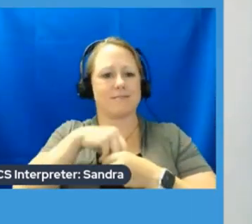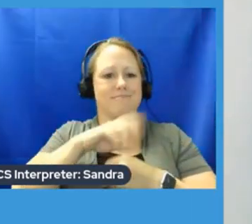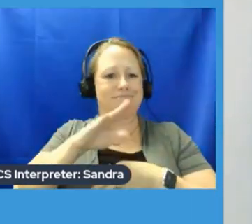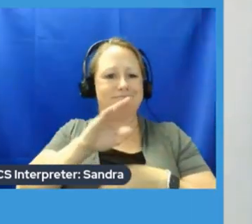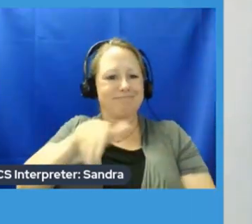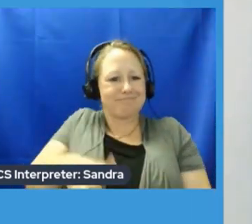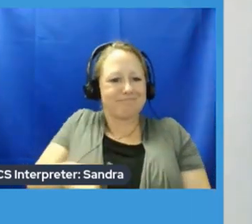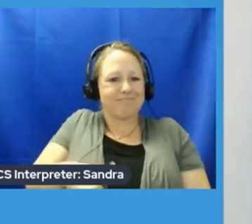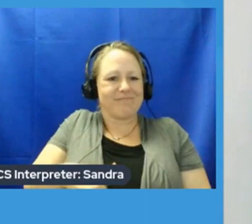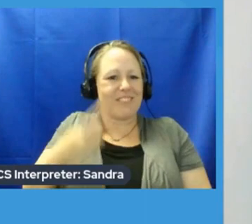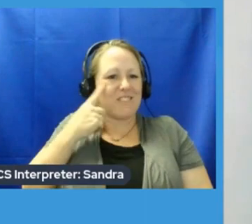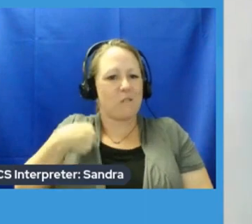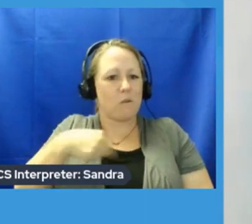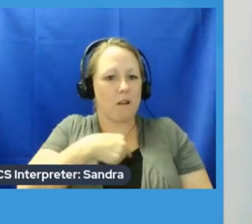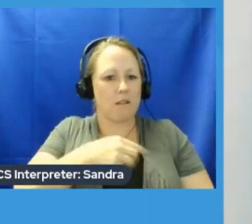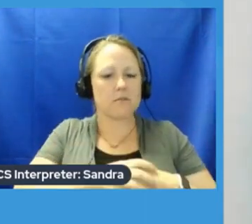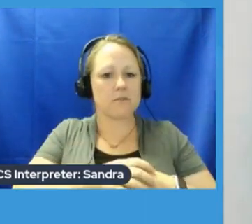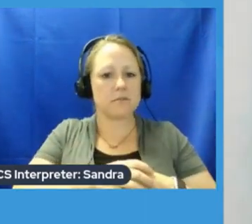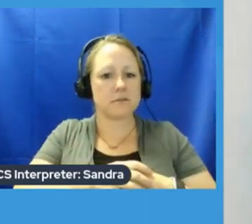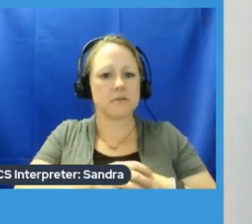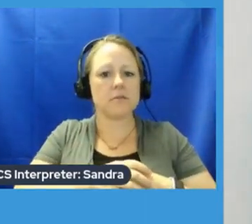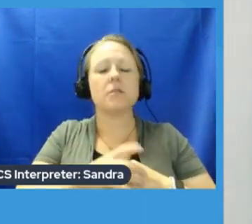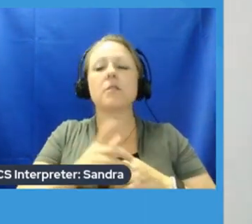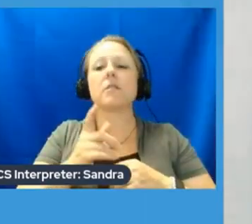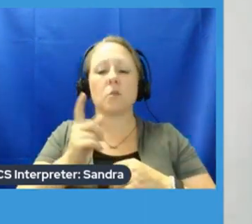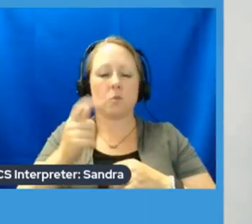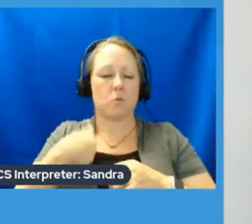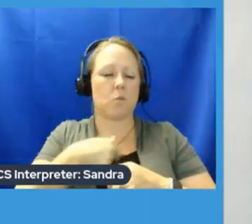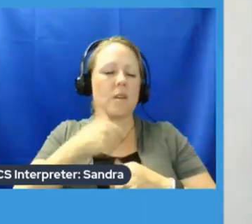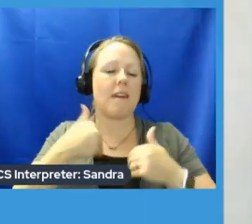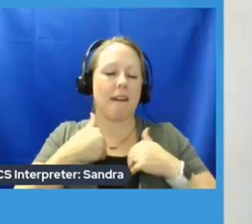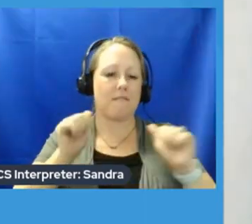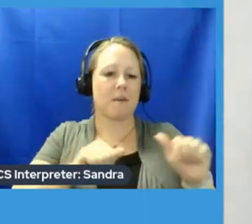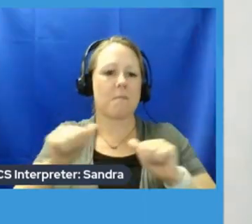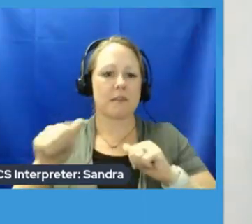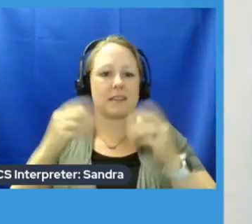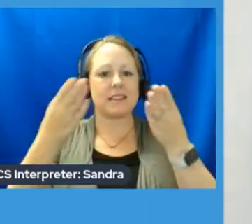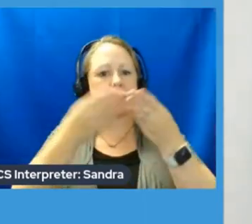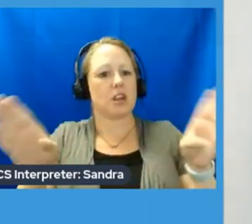we have the ability to generalize to all needs and to expect inclusion and equity